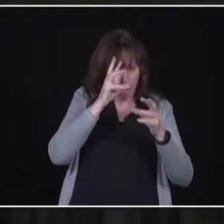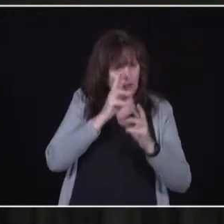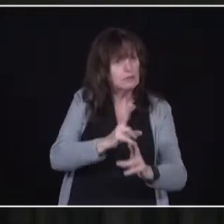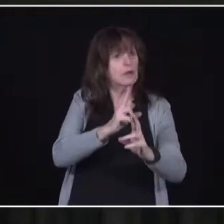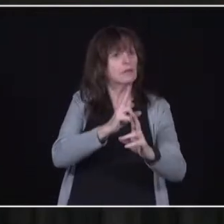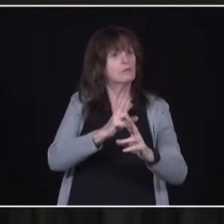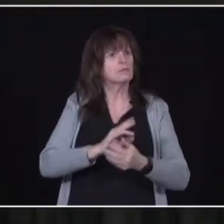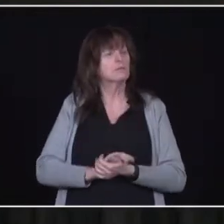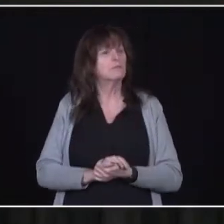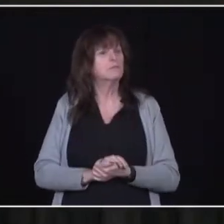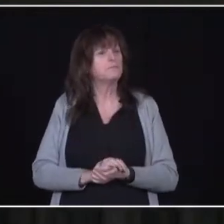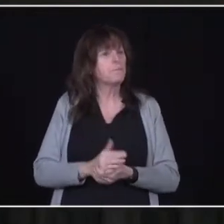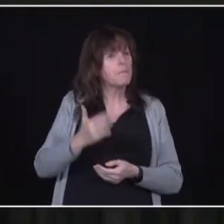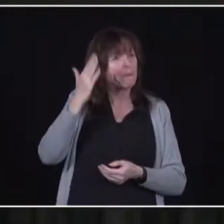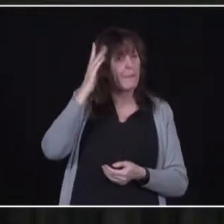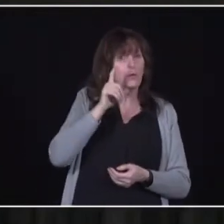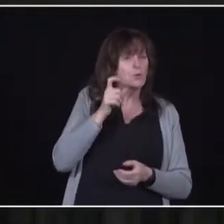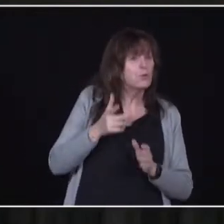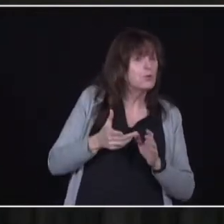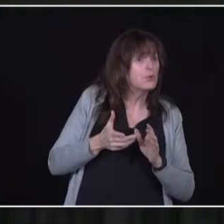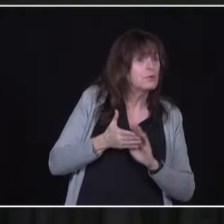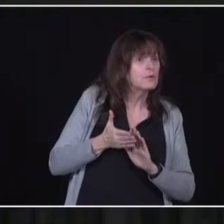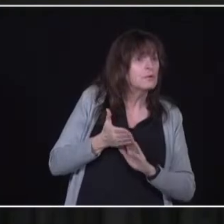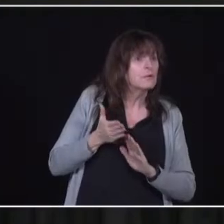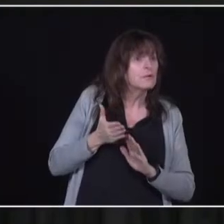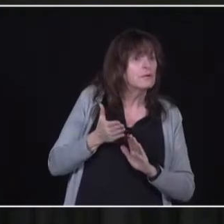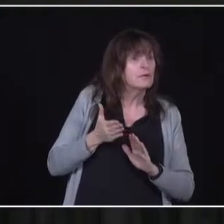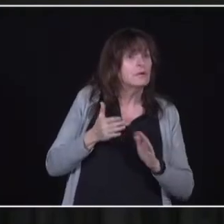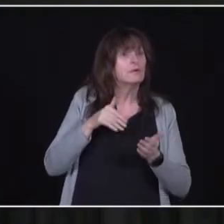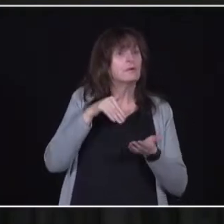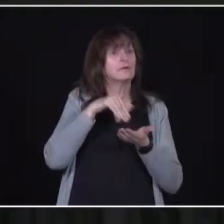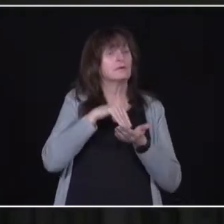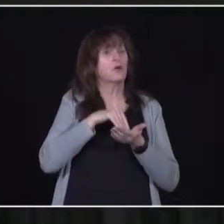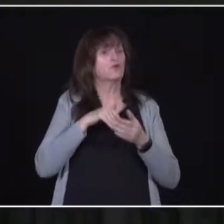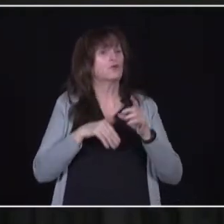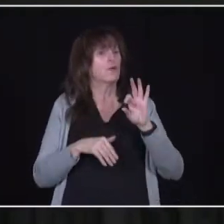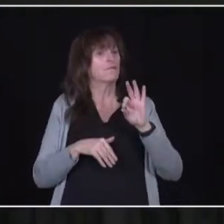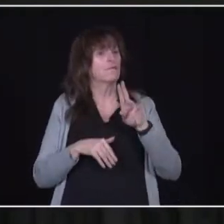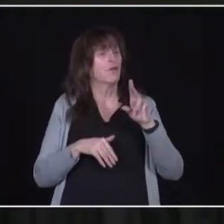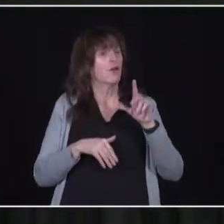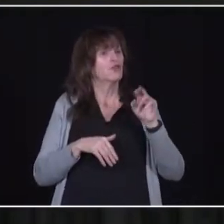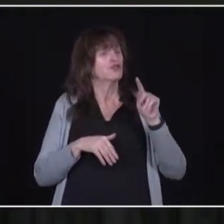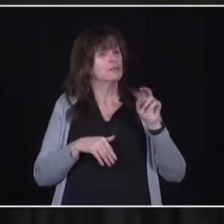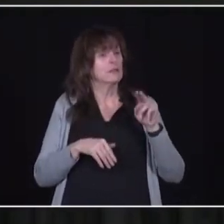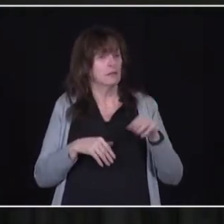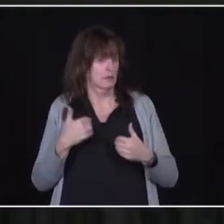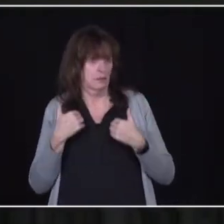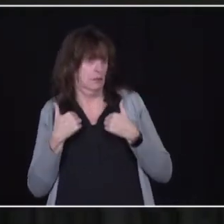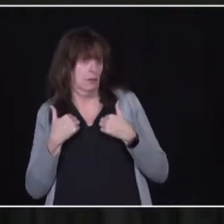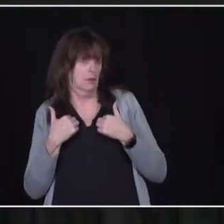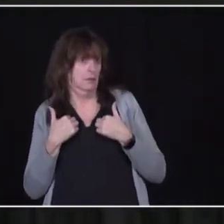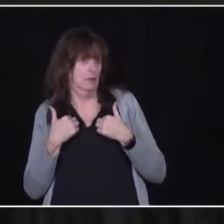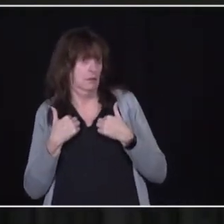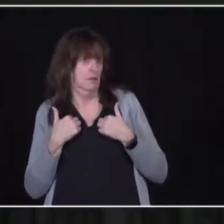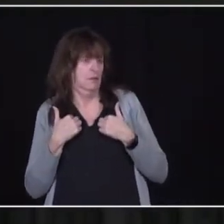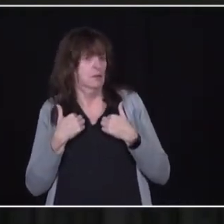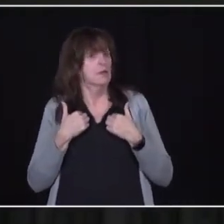going to make sure they are treated with the utmost respect. But do you know who gets all the credit? Dr.